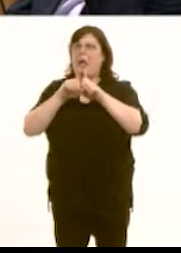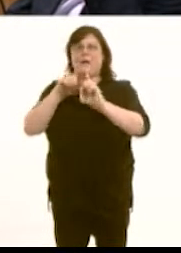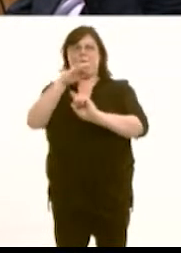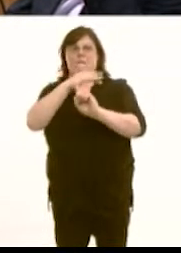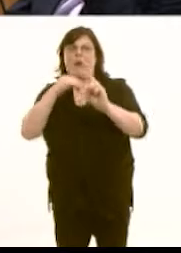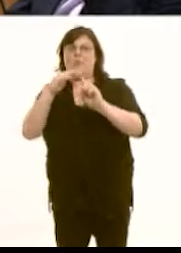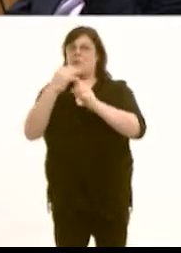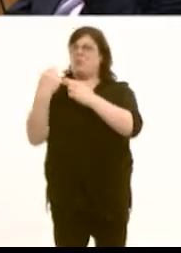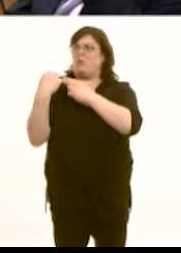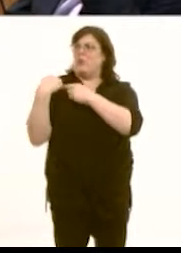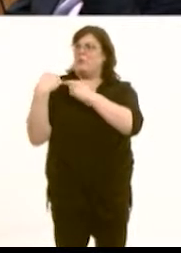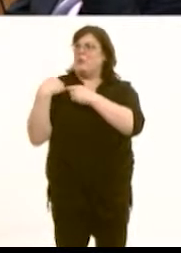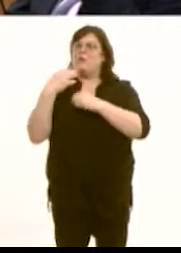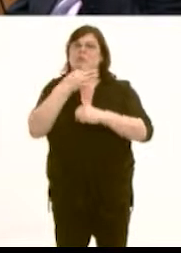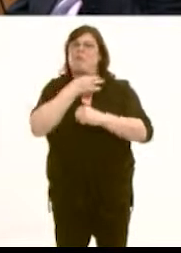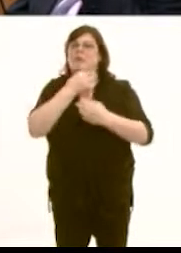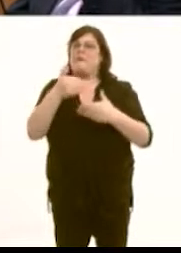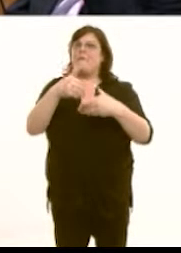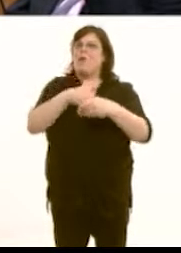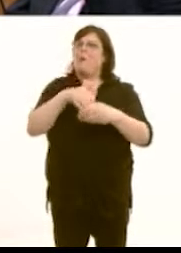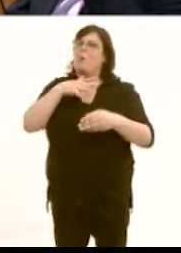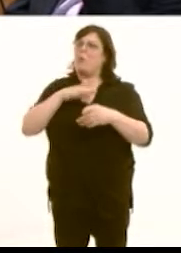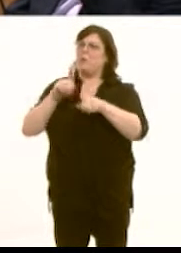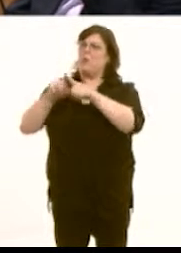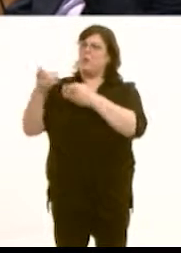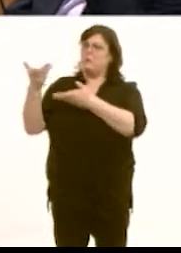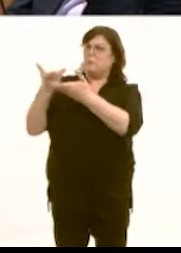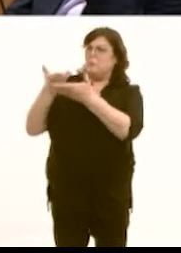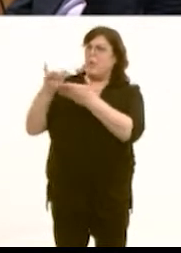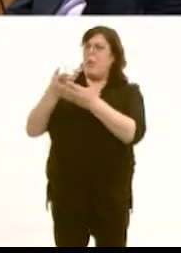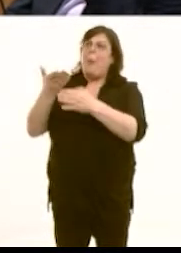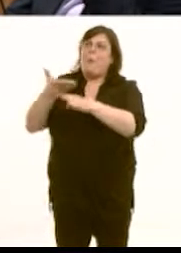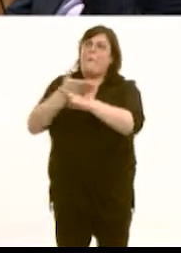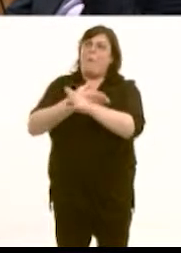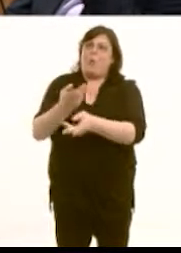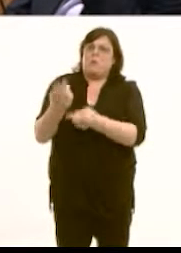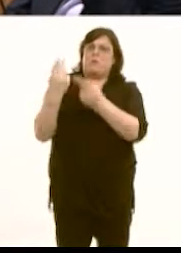We are working with them to consider the full implications associated with the asset before any transfer is considered further.